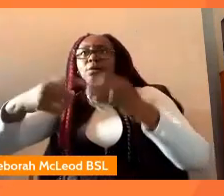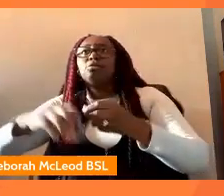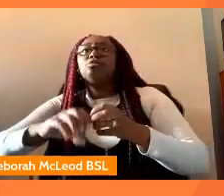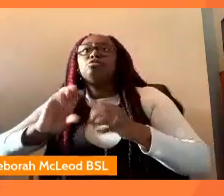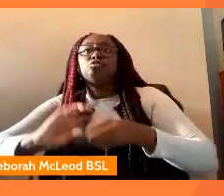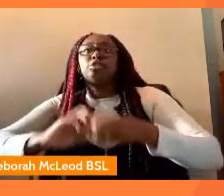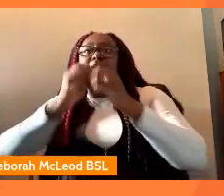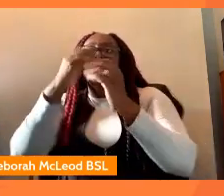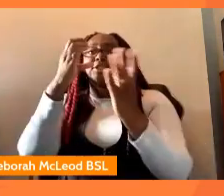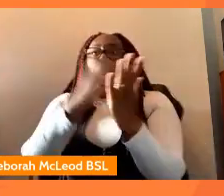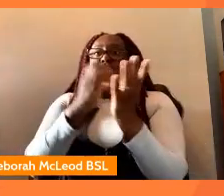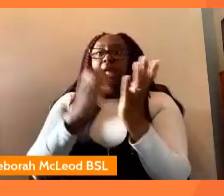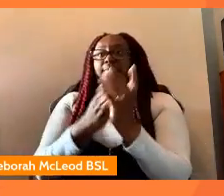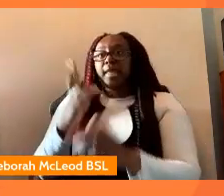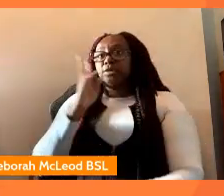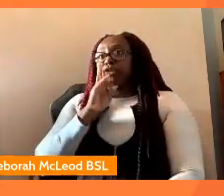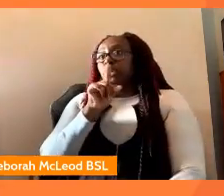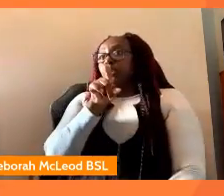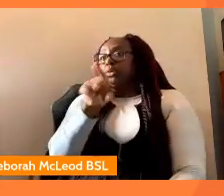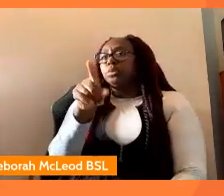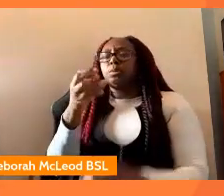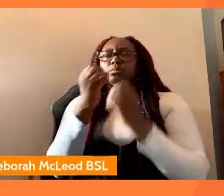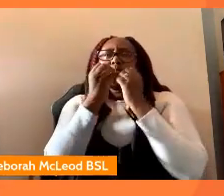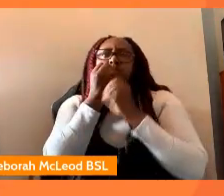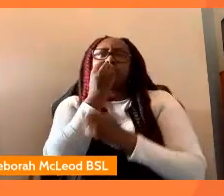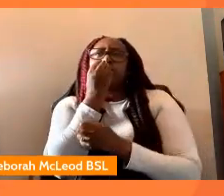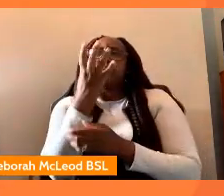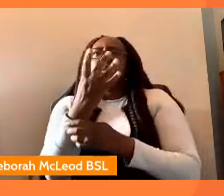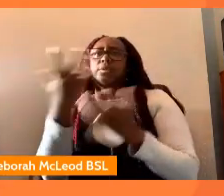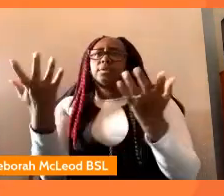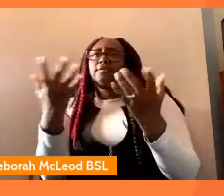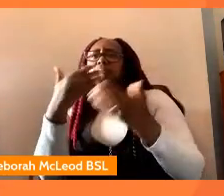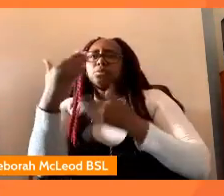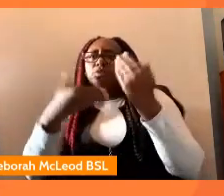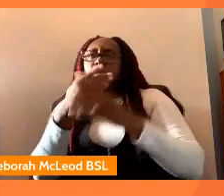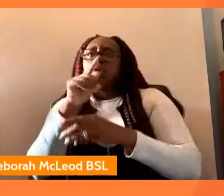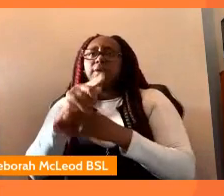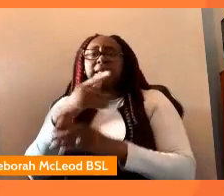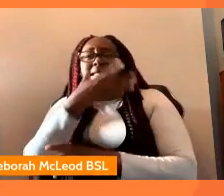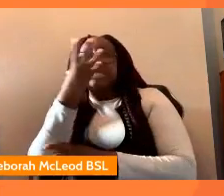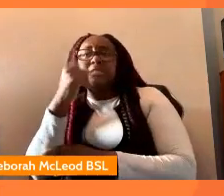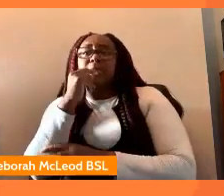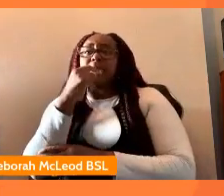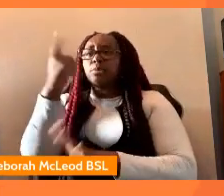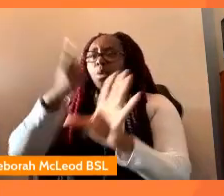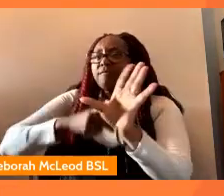This is where we get to show you some gorgeous visuals. So the five stories were Spirit of Youth which was all about playtime,